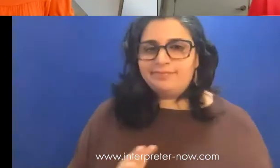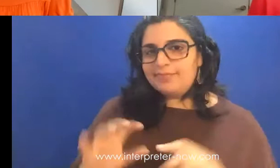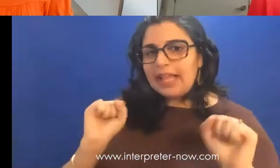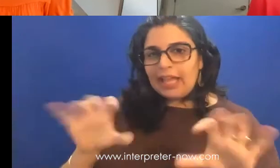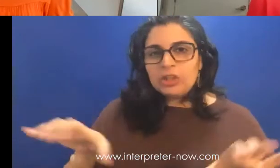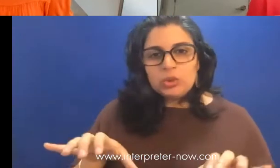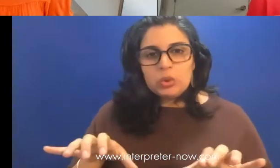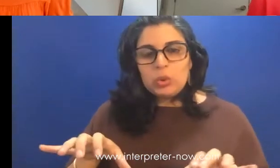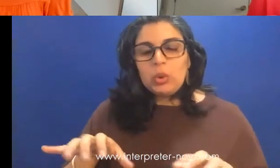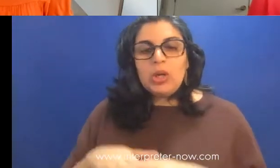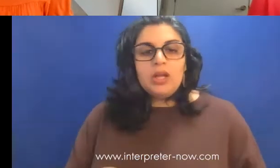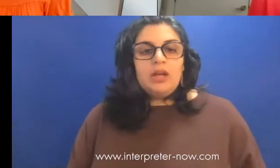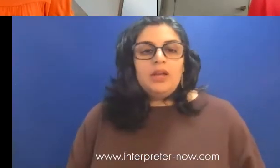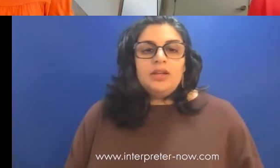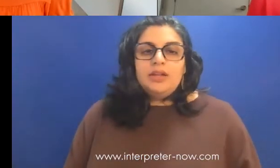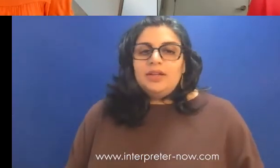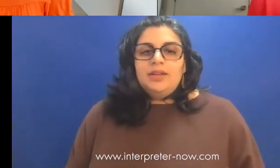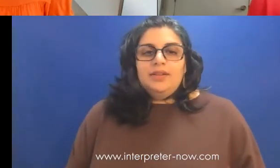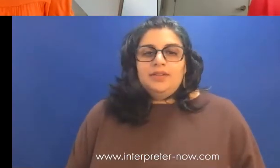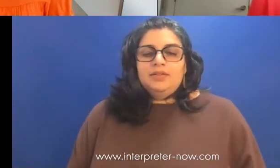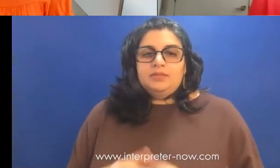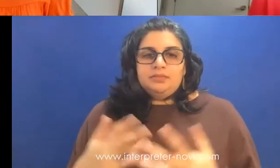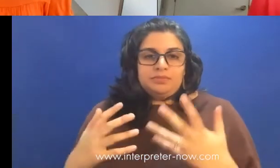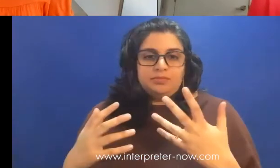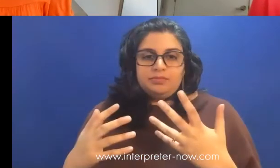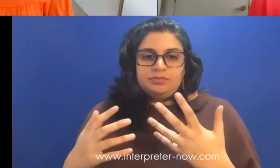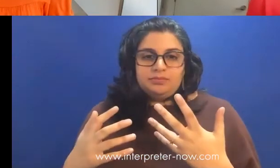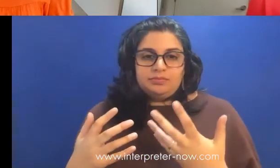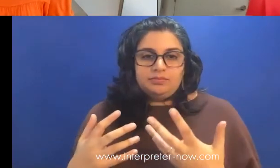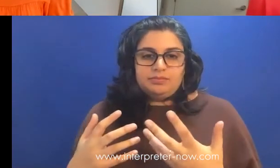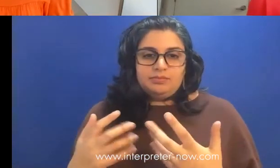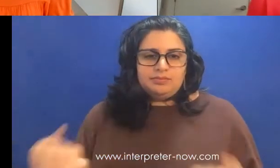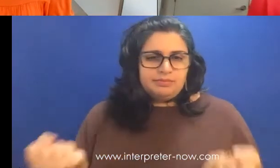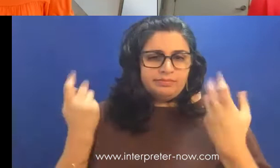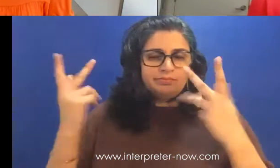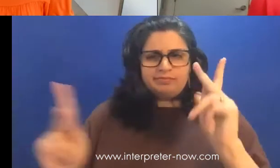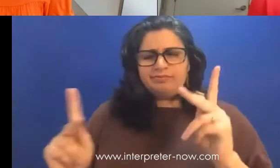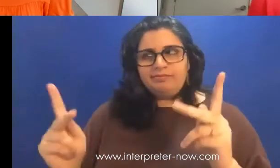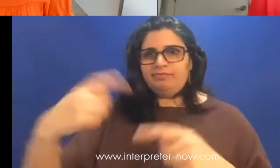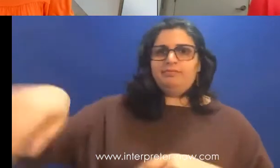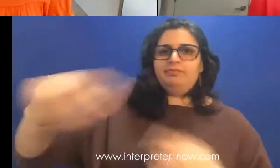inclusive. This idea that actually, you know, as many people here will know, inclusion doesn't just